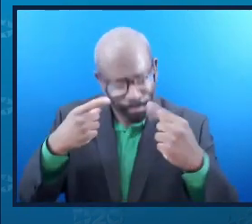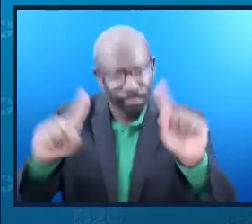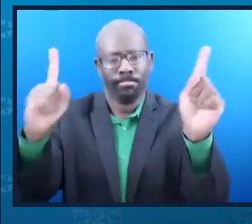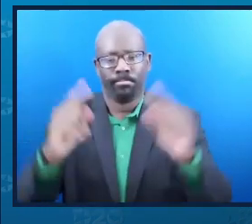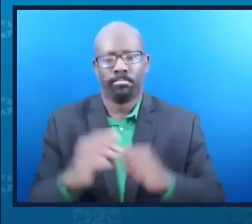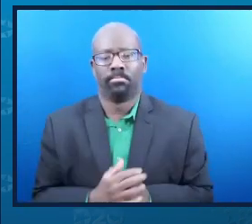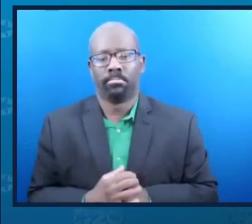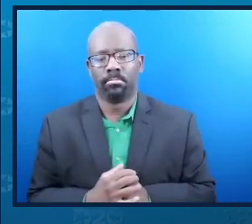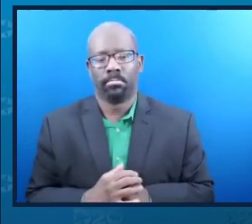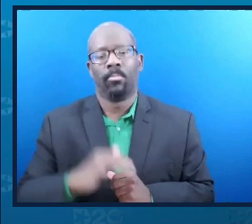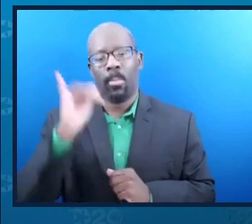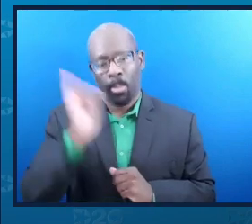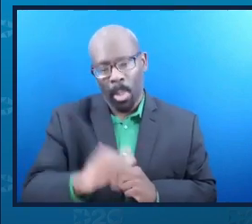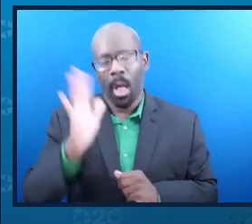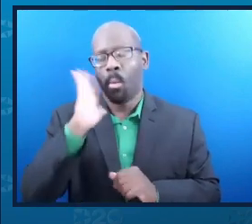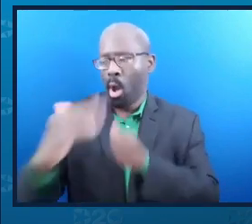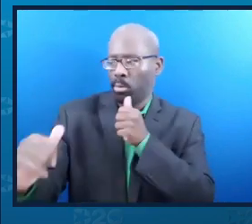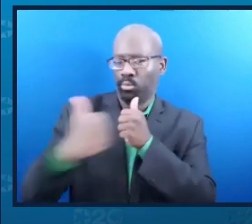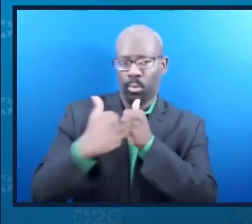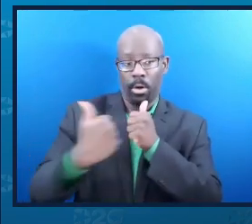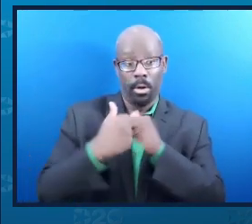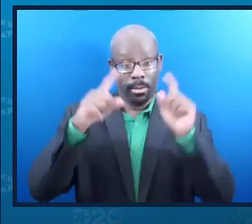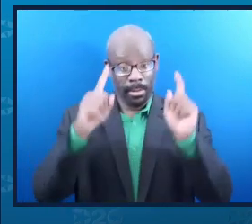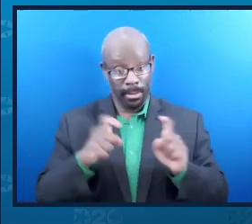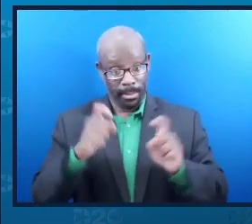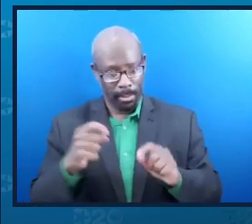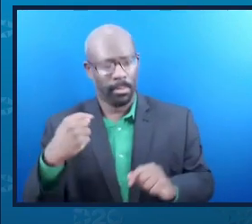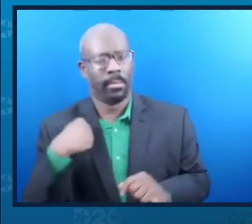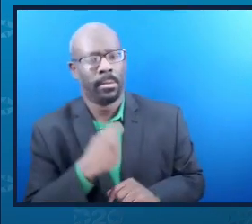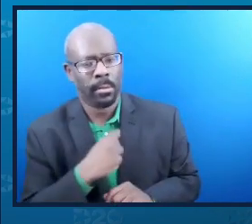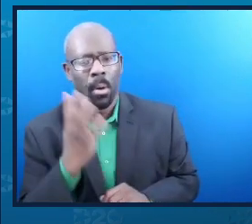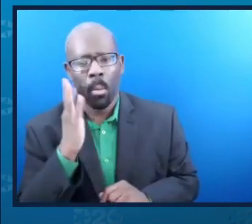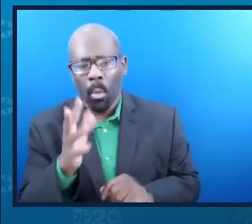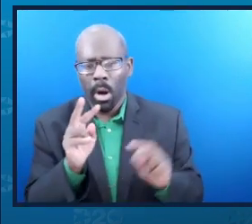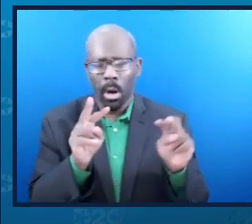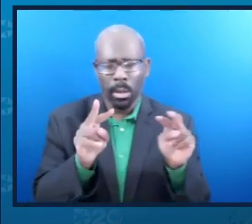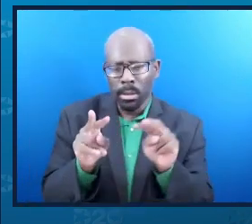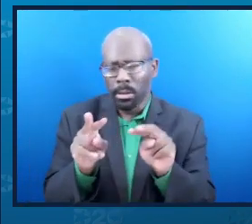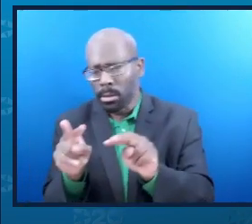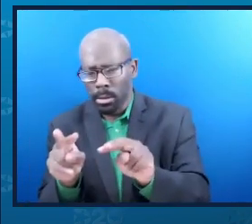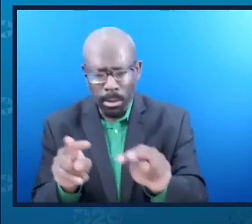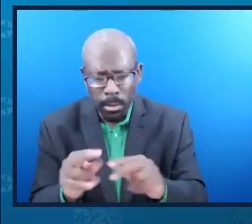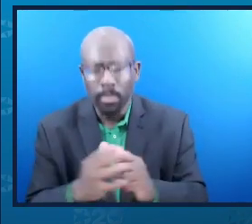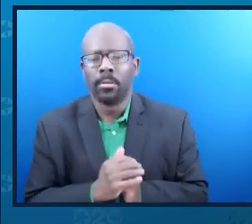NEED RIGHT NOW, BATTLE-TESTED, FORWARD-LOOKING, HONEST AND AUTHENTIC. HE HAS NEVER FORGOTTEN WHERE HE